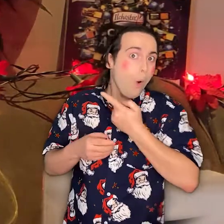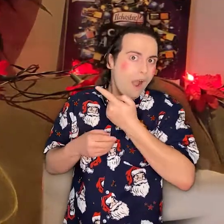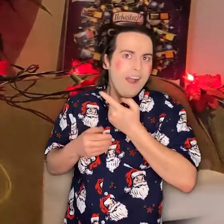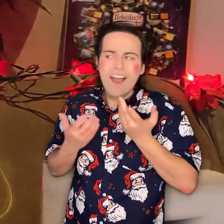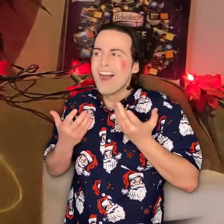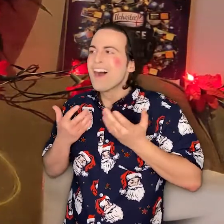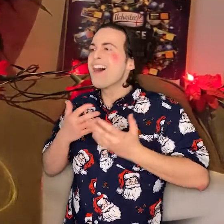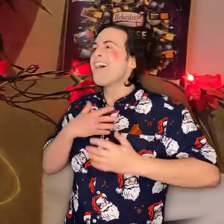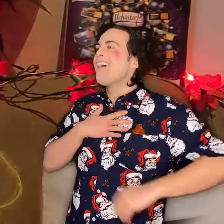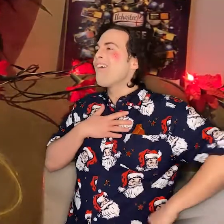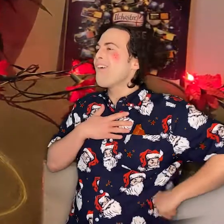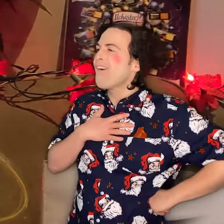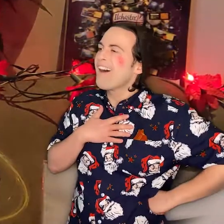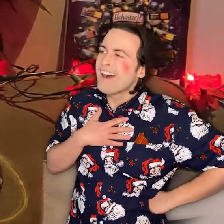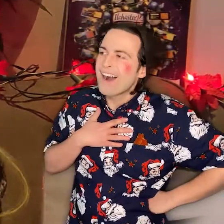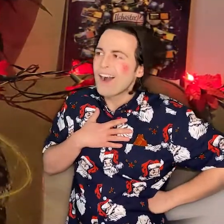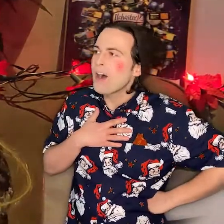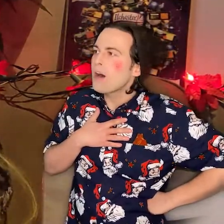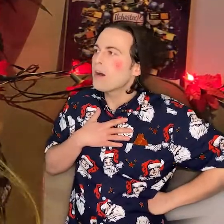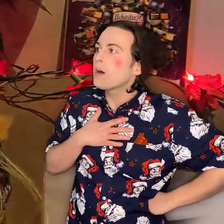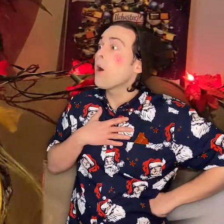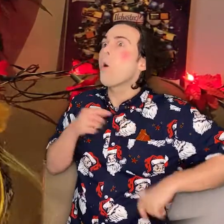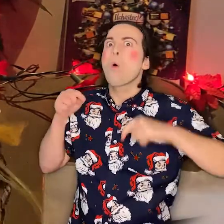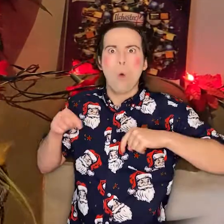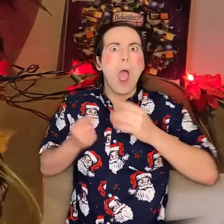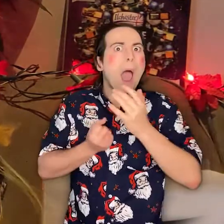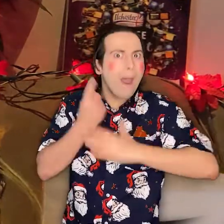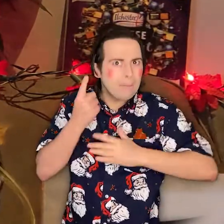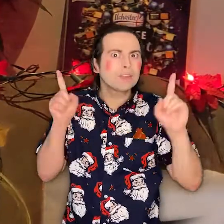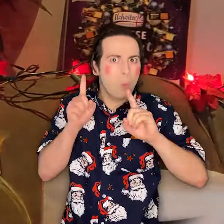No, here is what really happened!